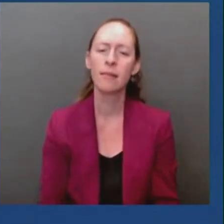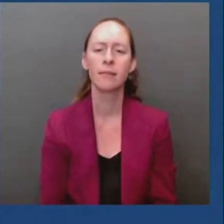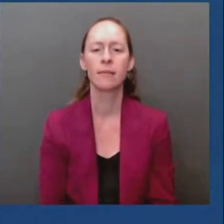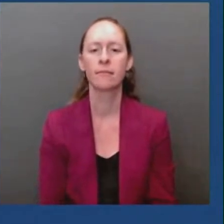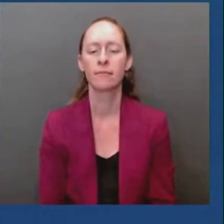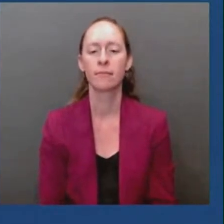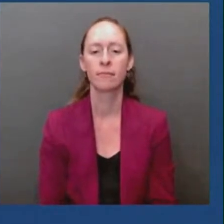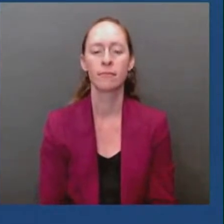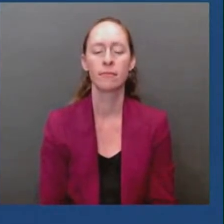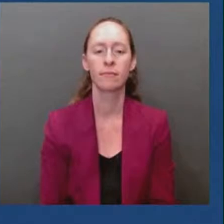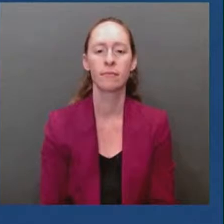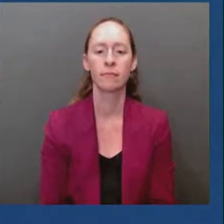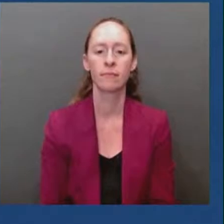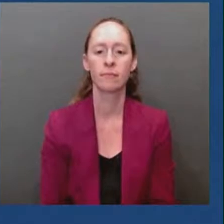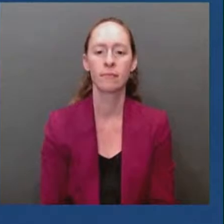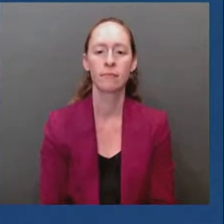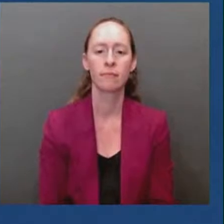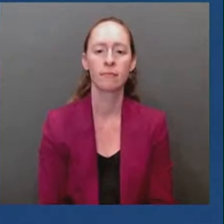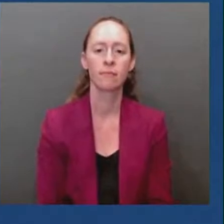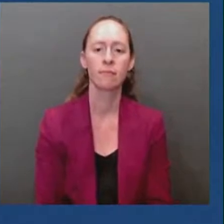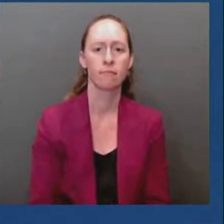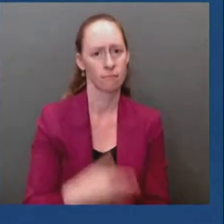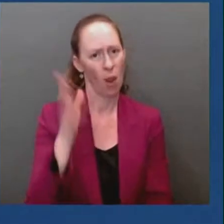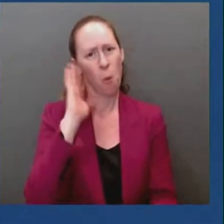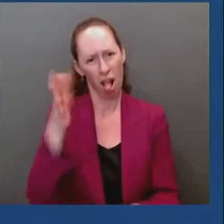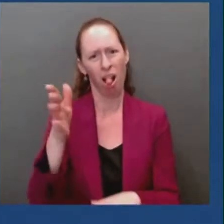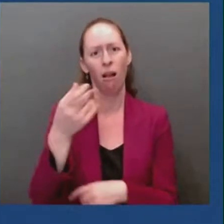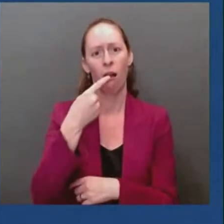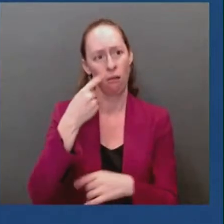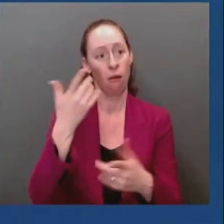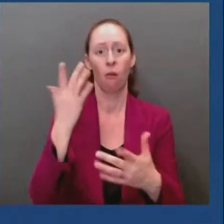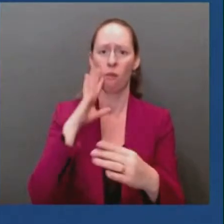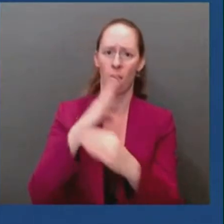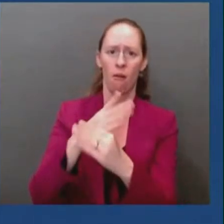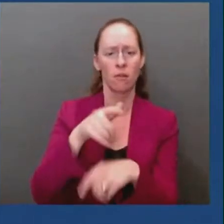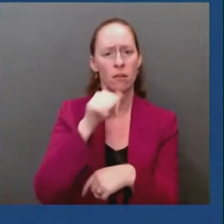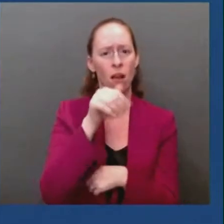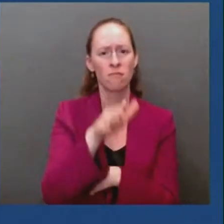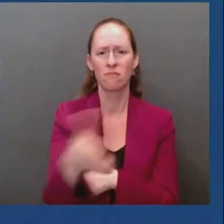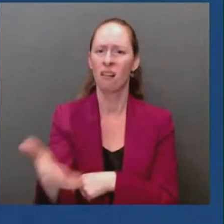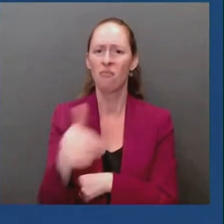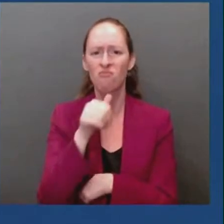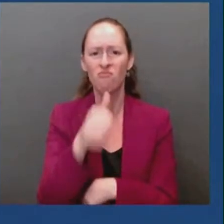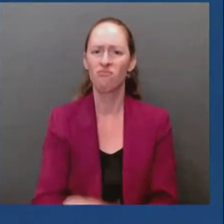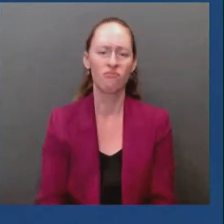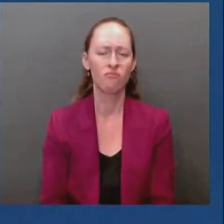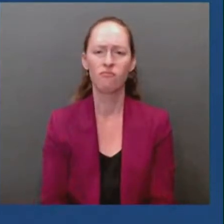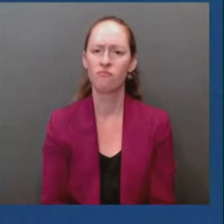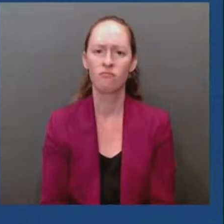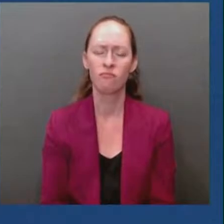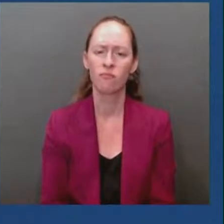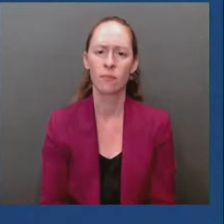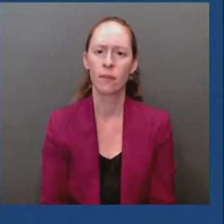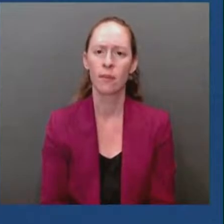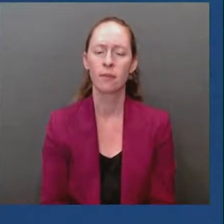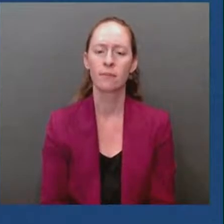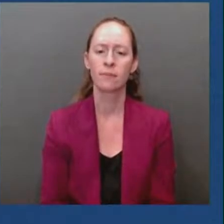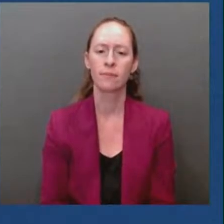VIRUS VANISH. AND AS I THINK ABOUT THE FALL AND WINTER AHEAD, MANY PEOPLE ARE PREDICTING THAT FLU WILL BE